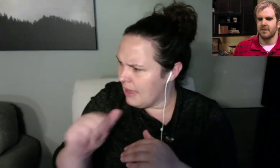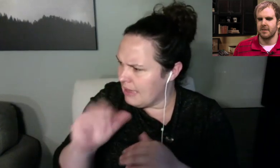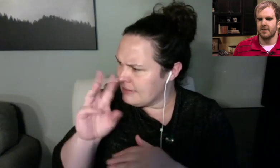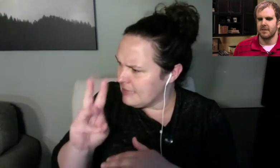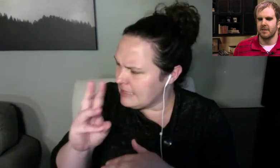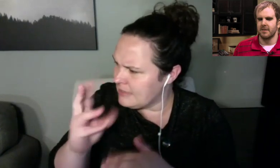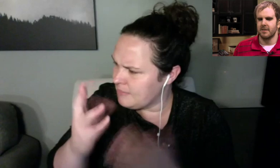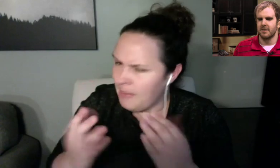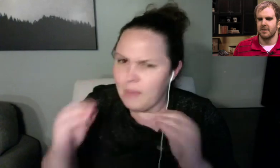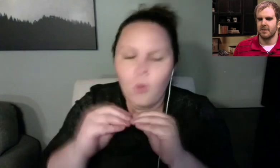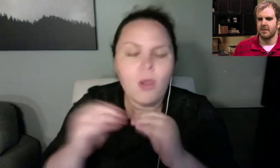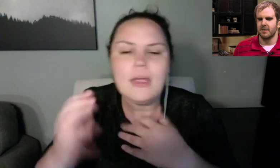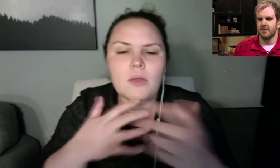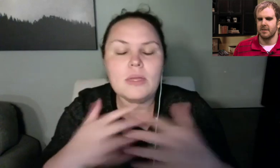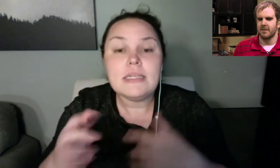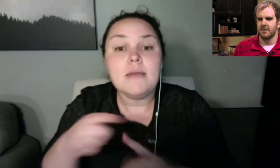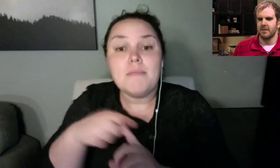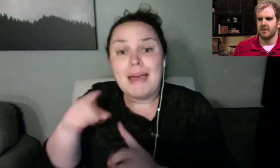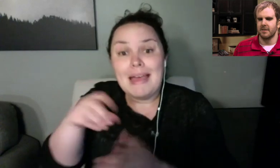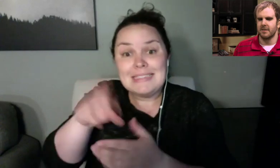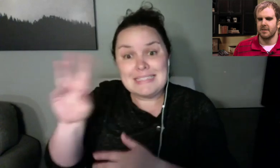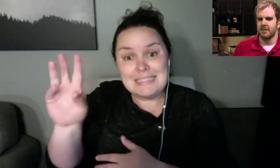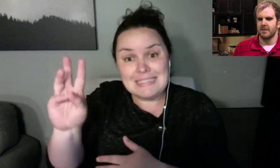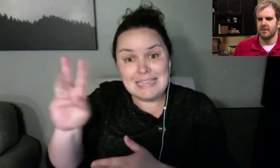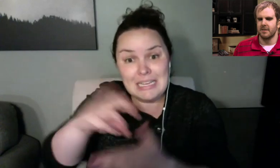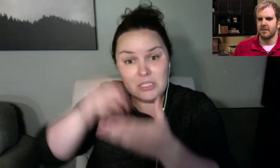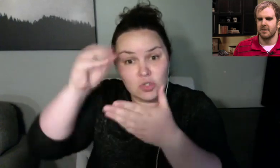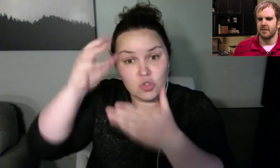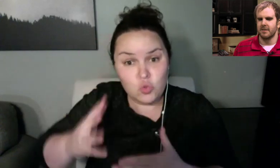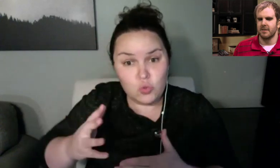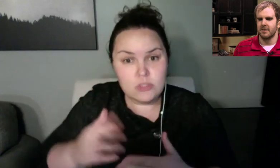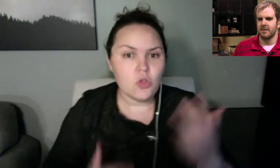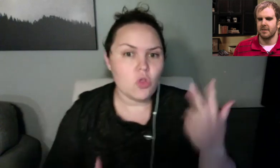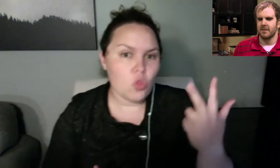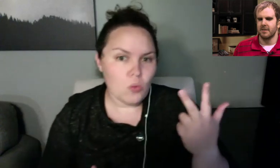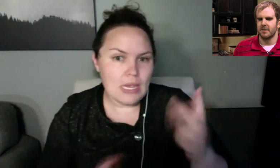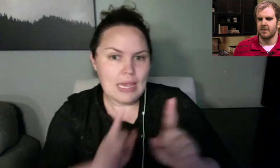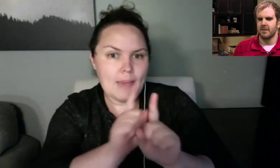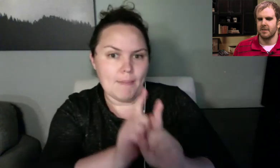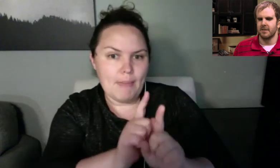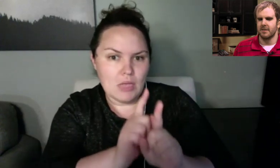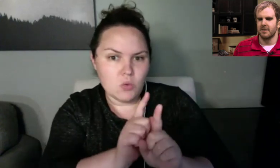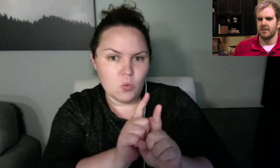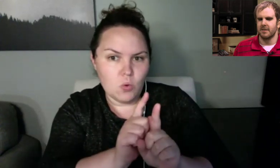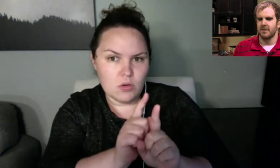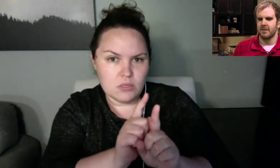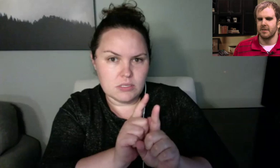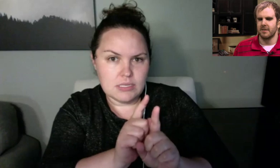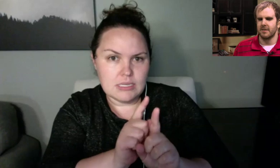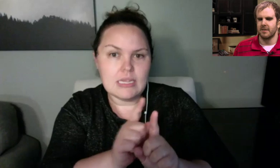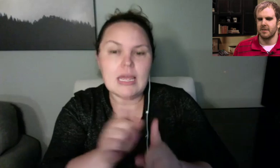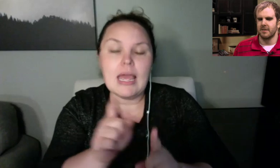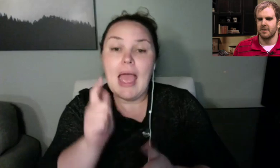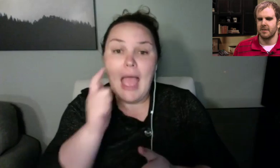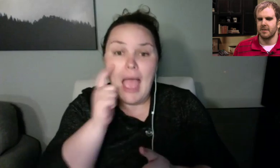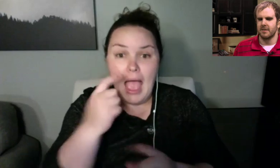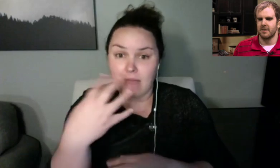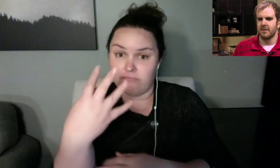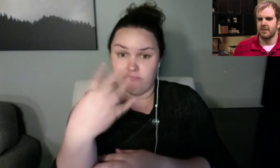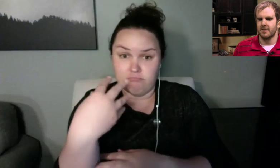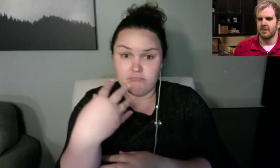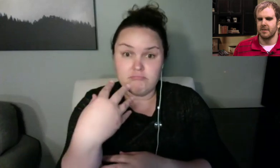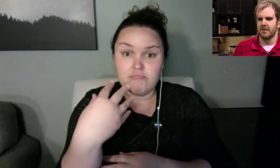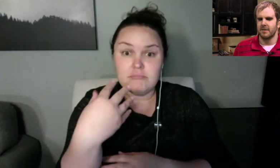process, but six students and three mentors have shot video of themselves